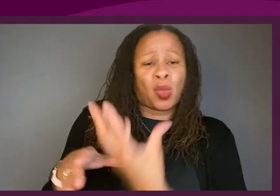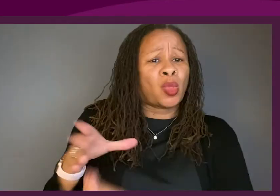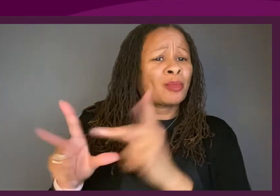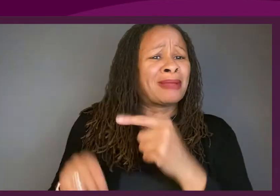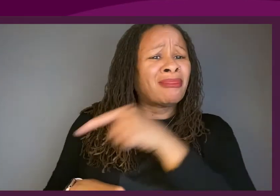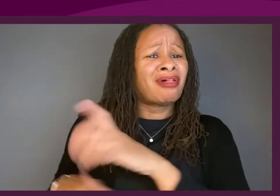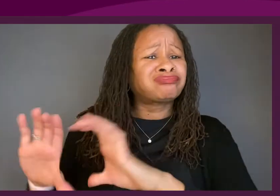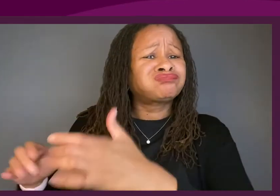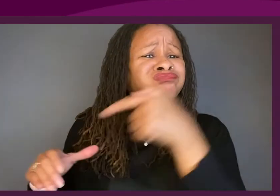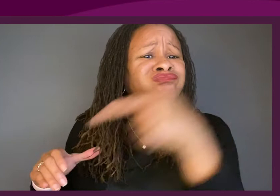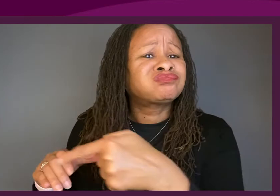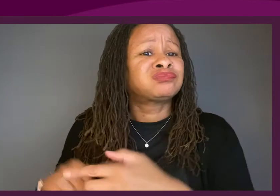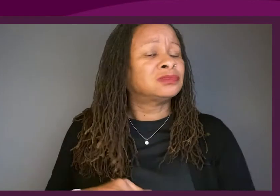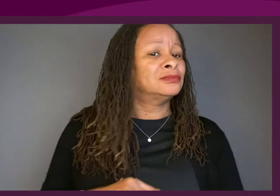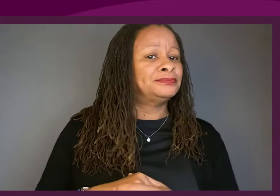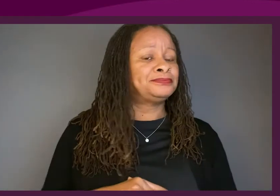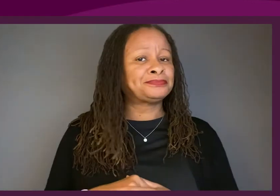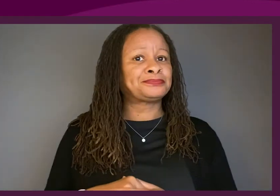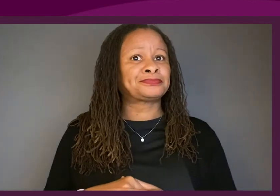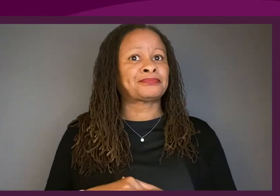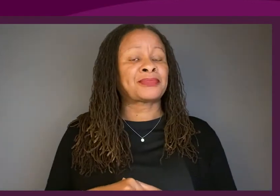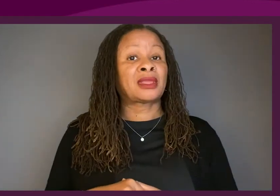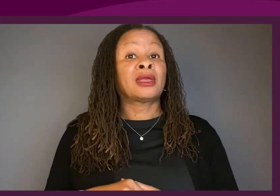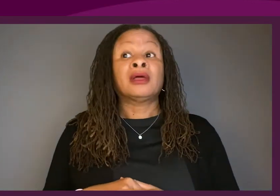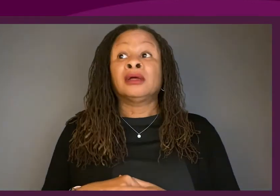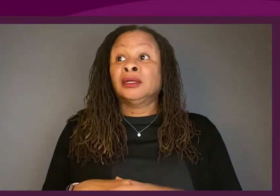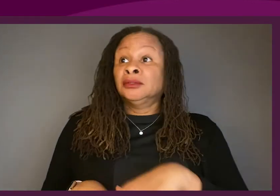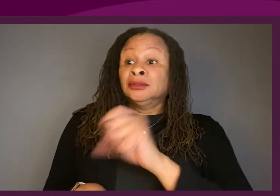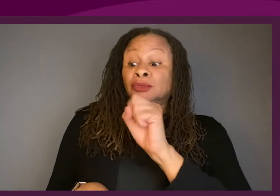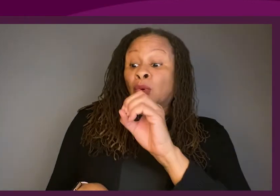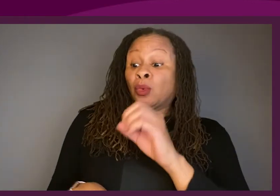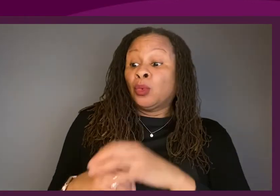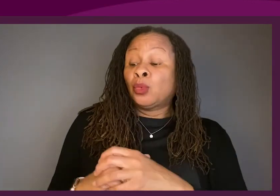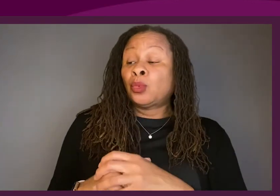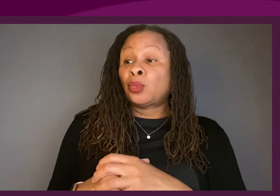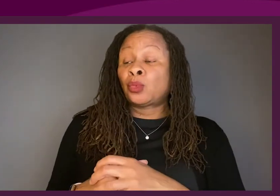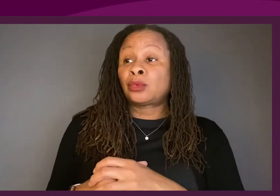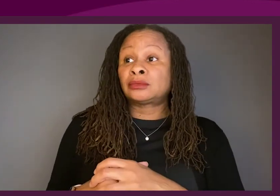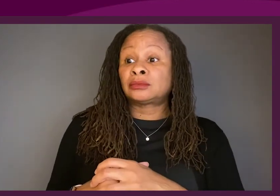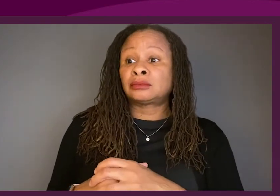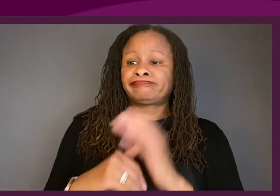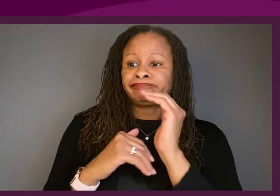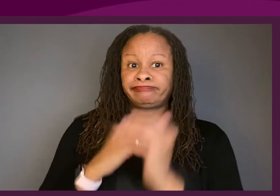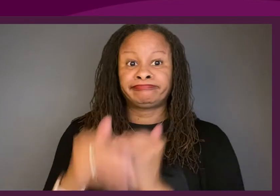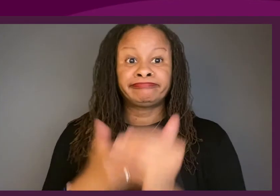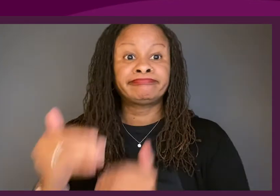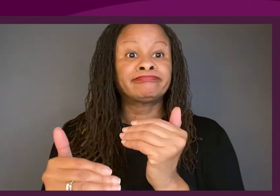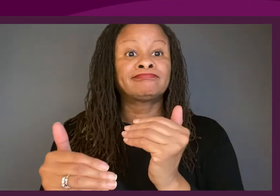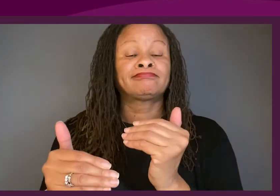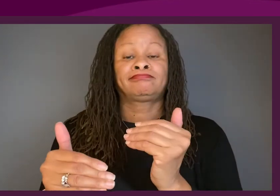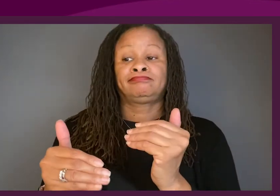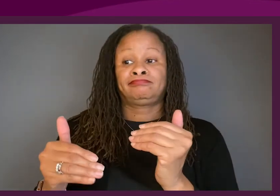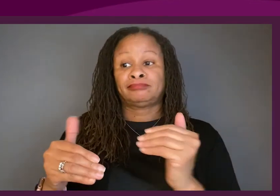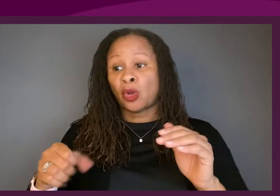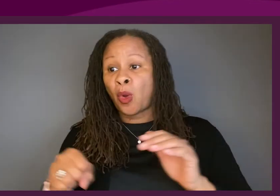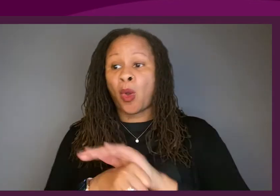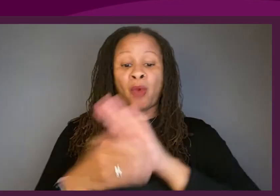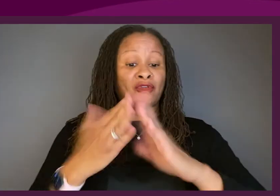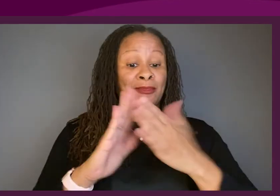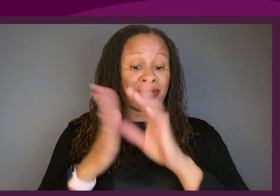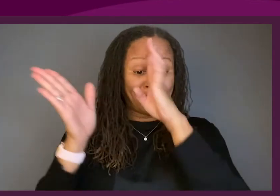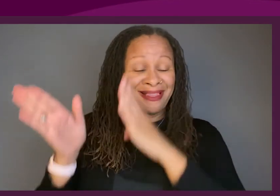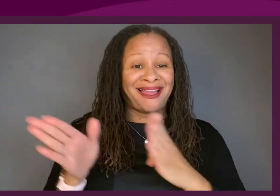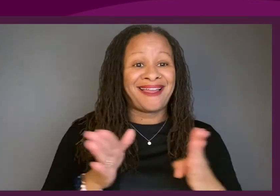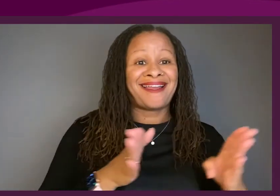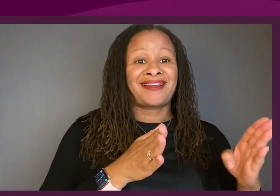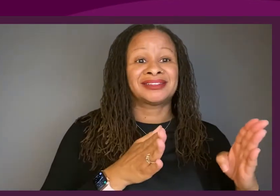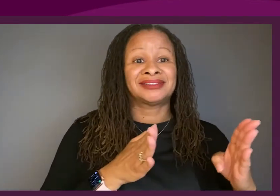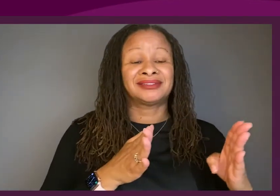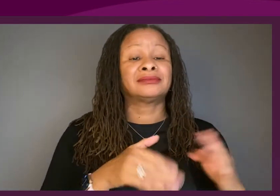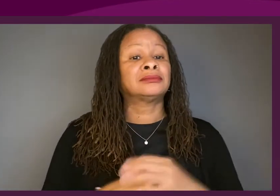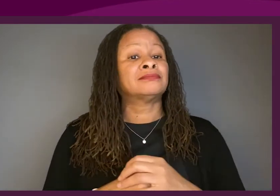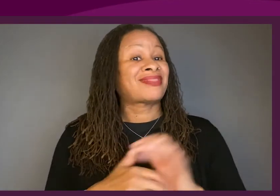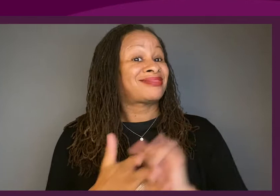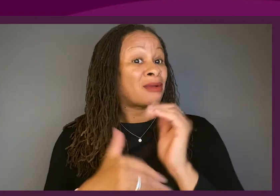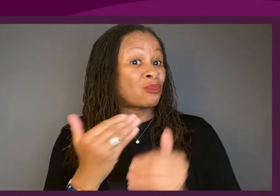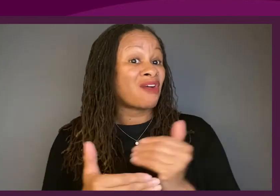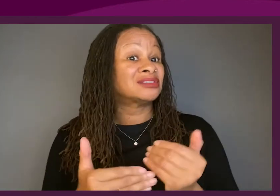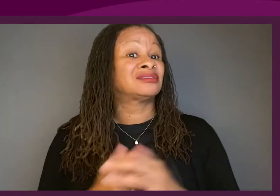So, the process of whole community planning is one that is far less complicated than many